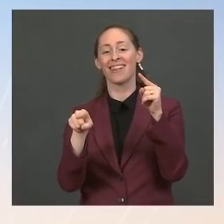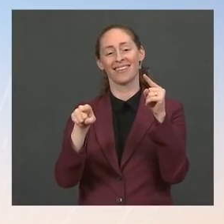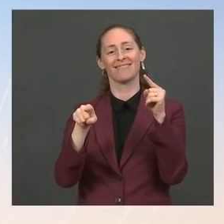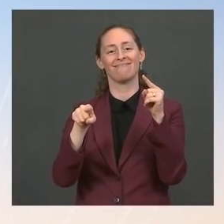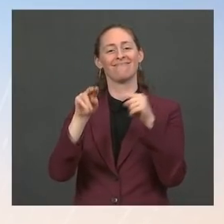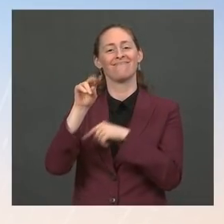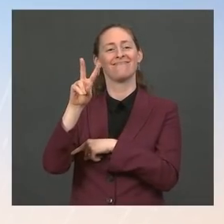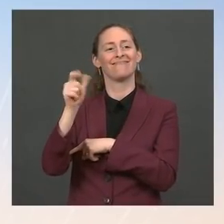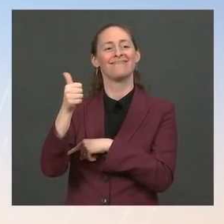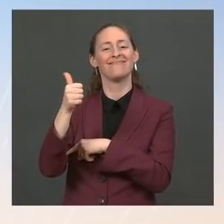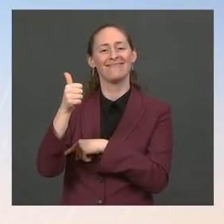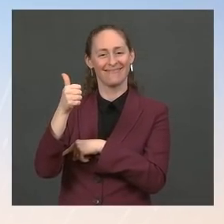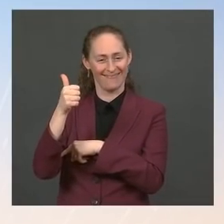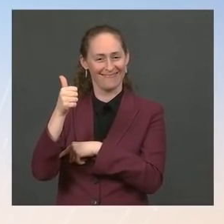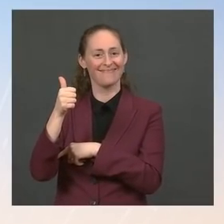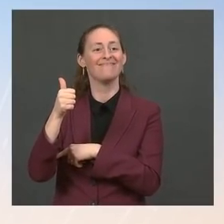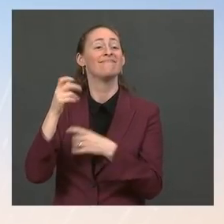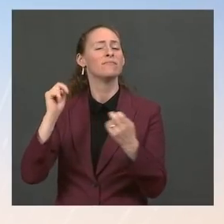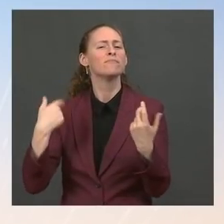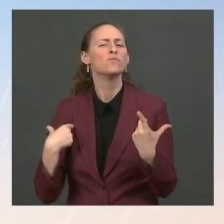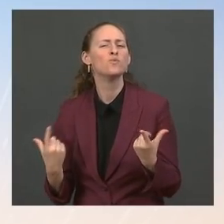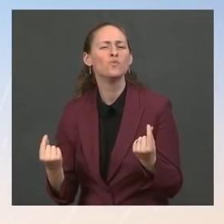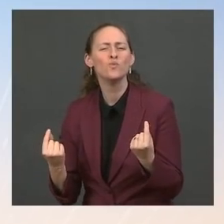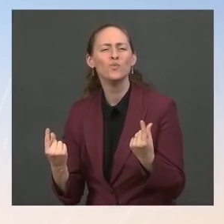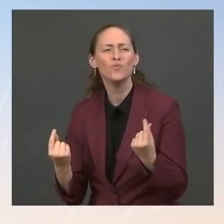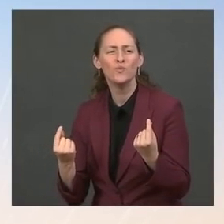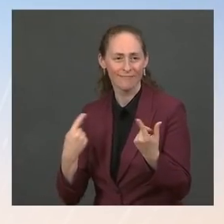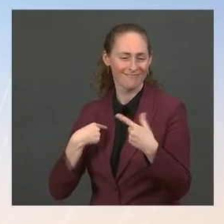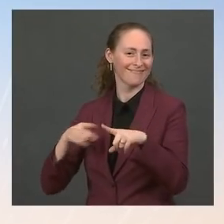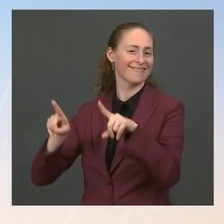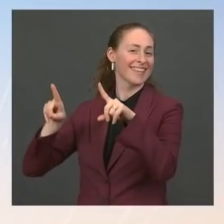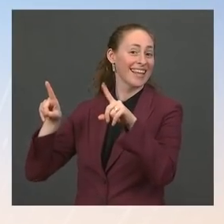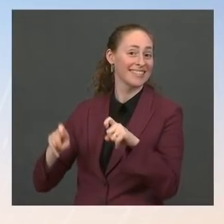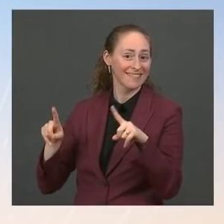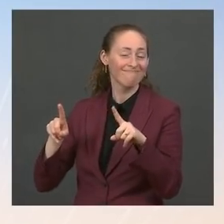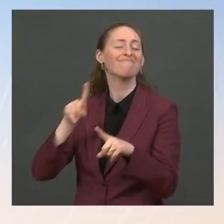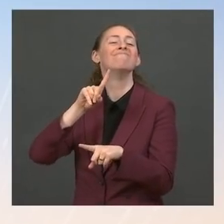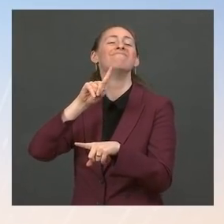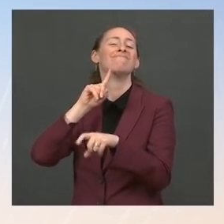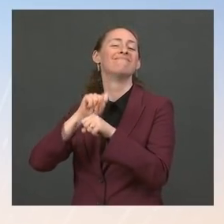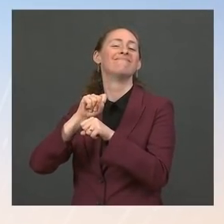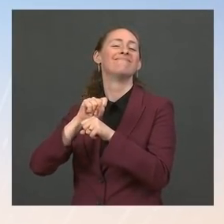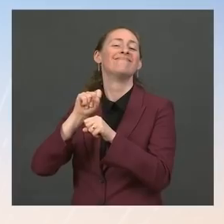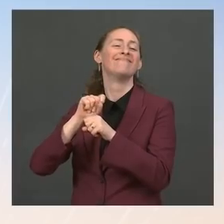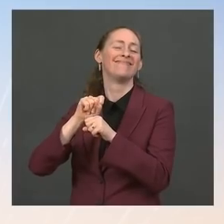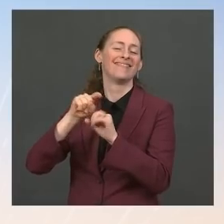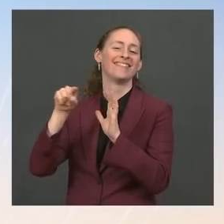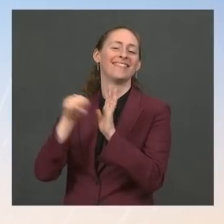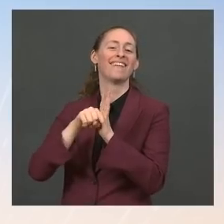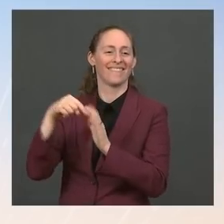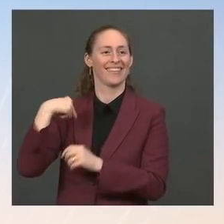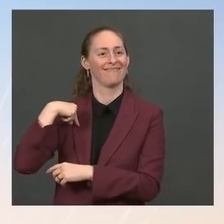I had a negative test, and hence I am here back with all of you today. So, I just wanted to outline that at the top.